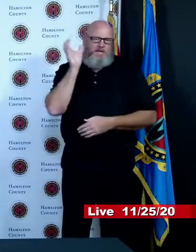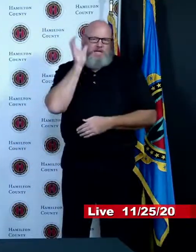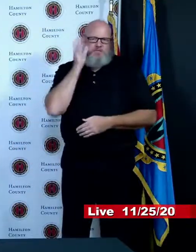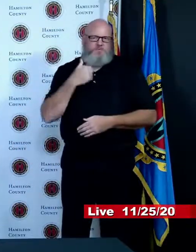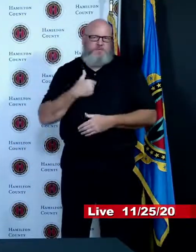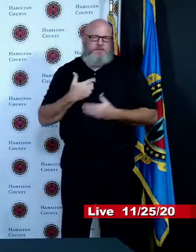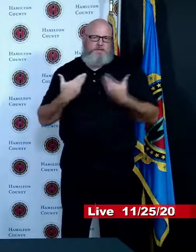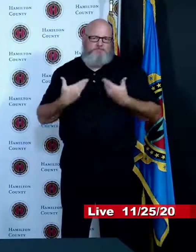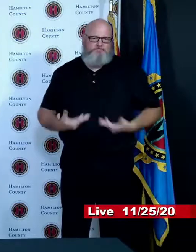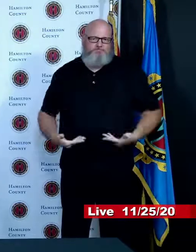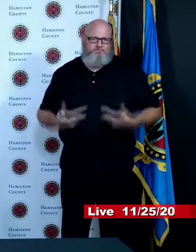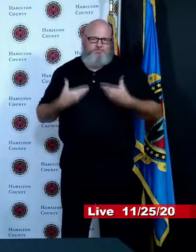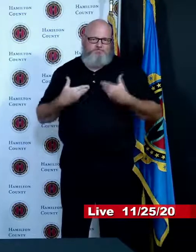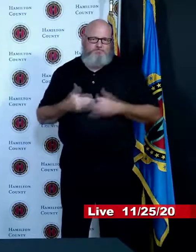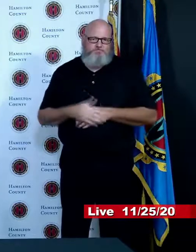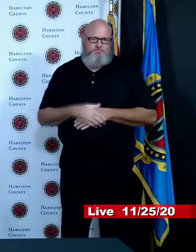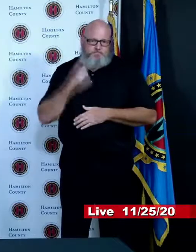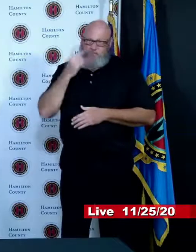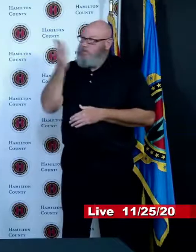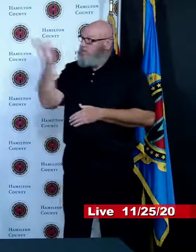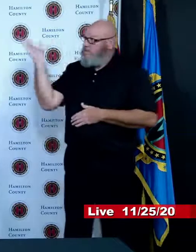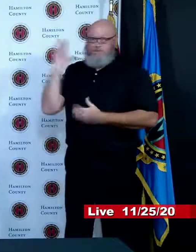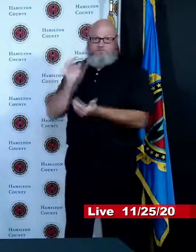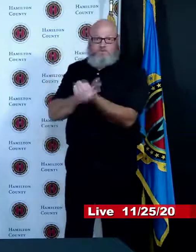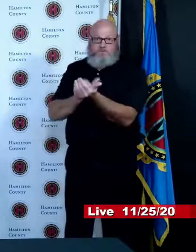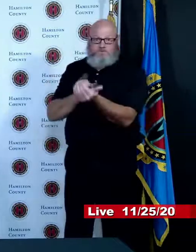understand the perspective from a health care professional or front line worker really